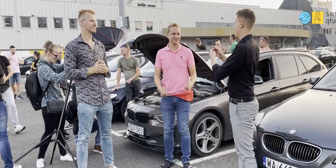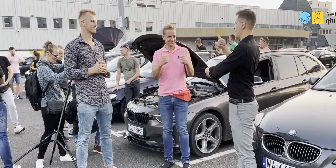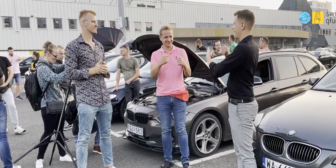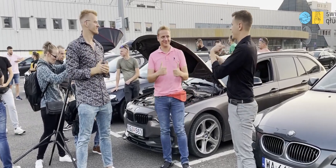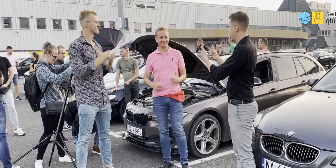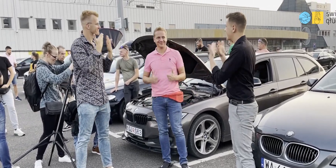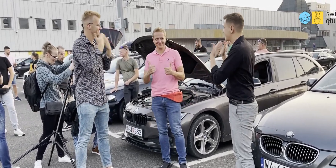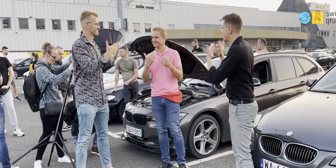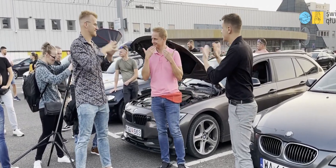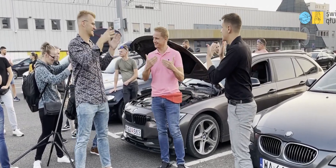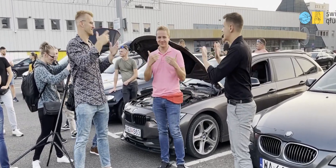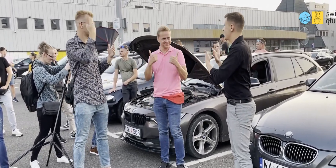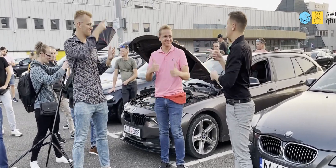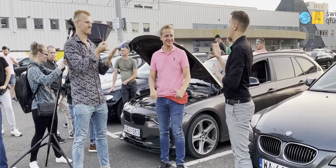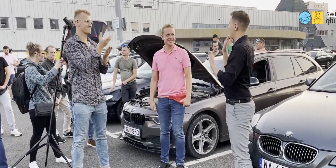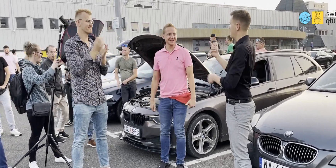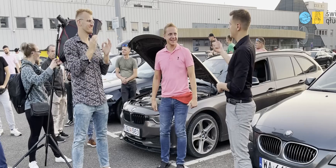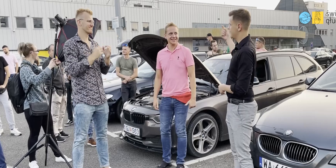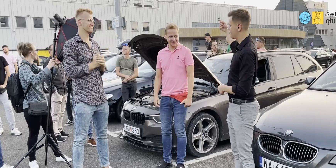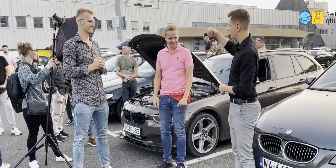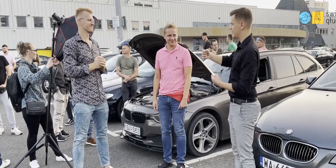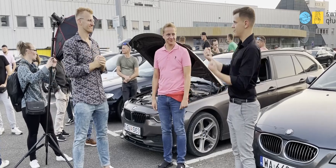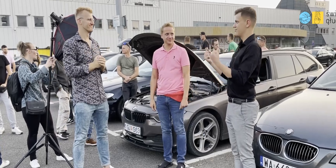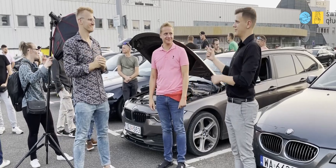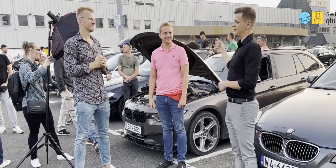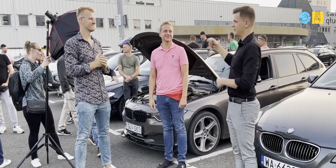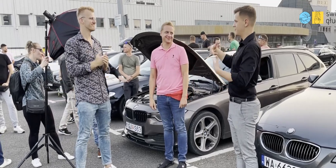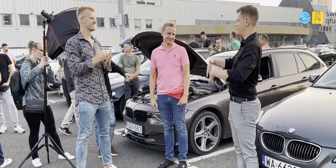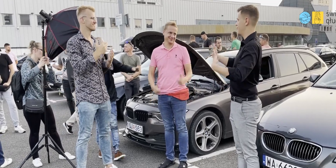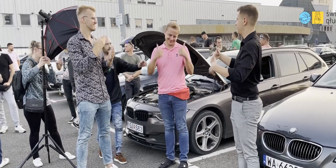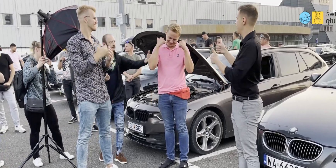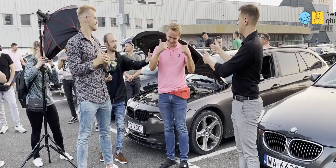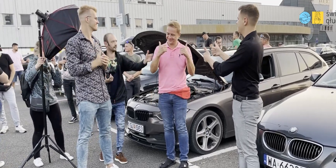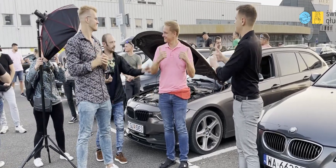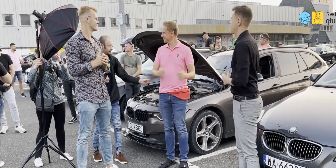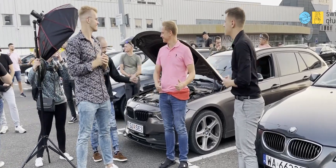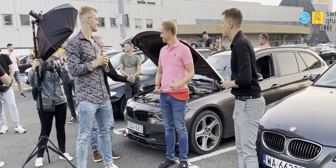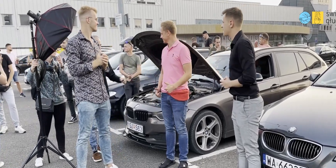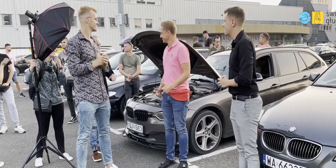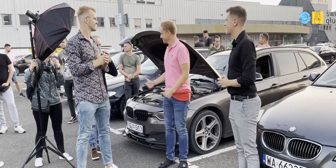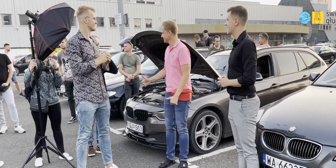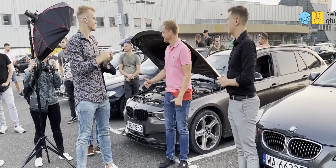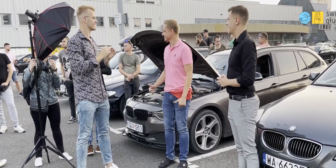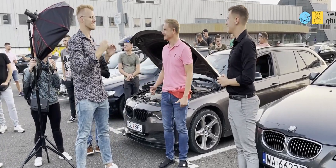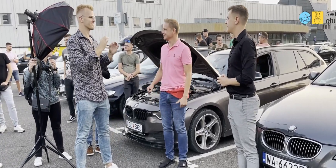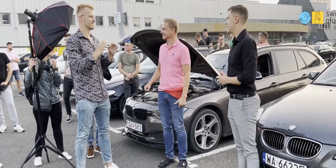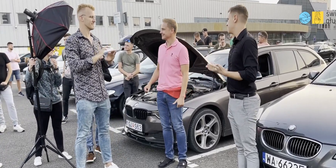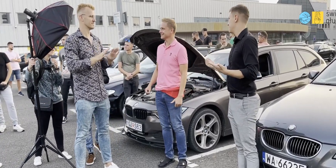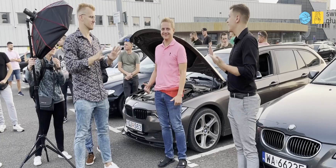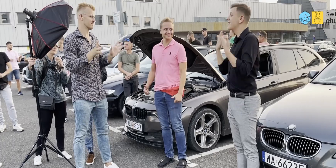[K] Thank you very much for the interview, thank you also for coming here from so far...